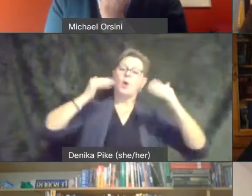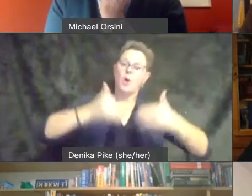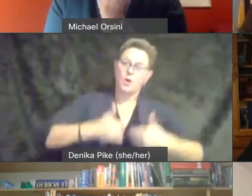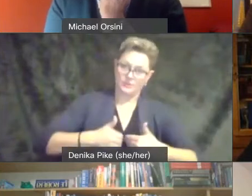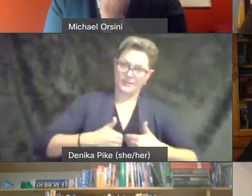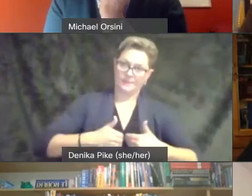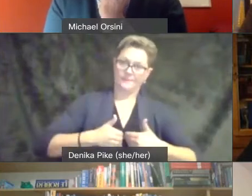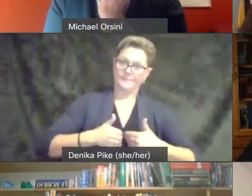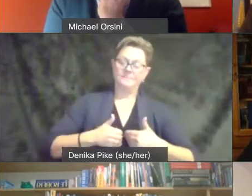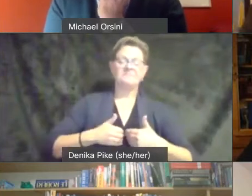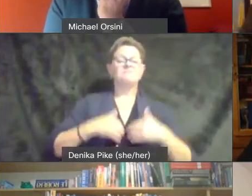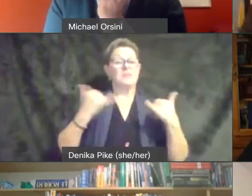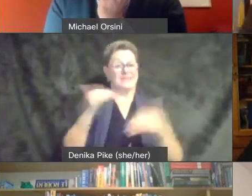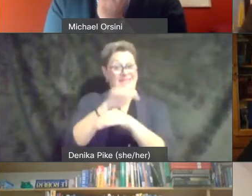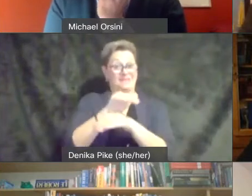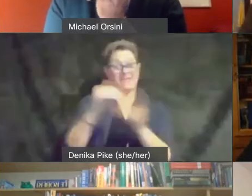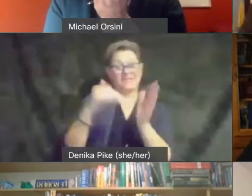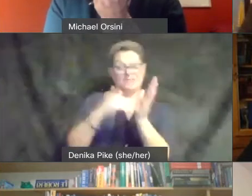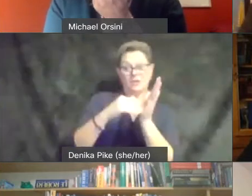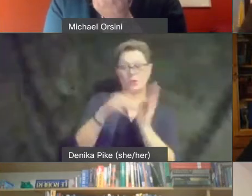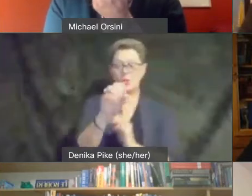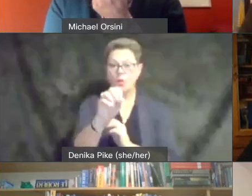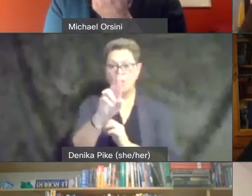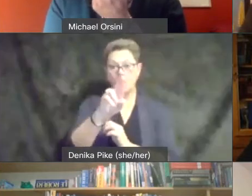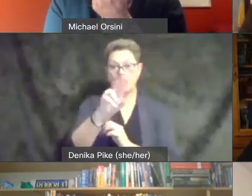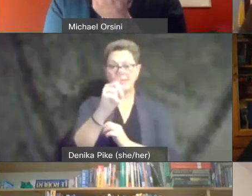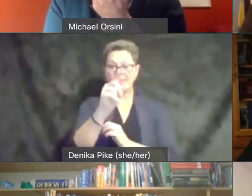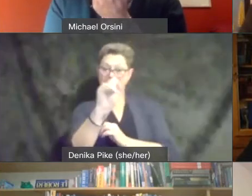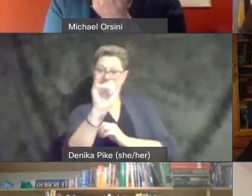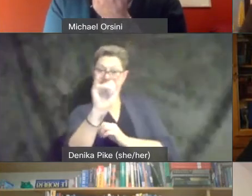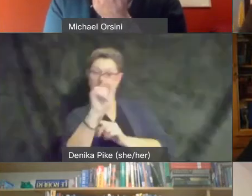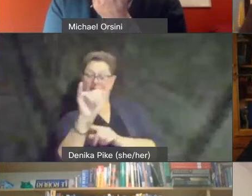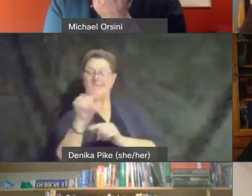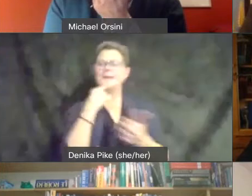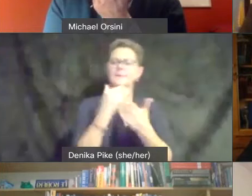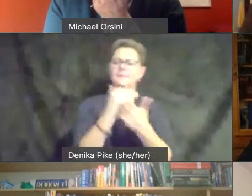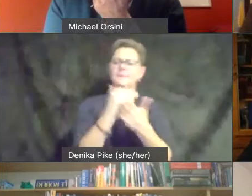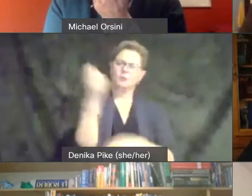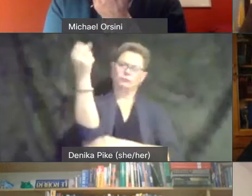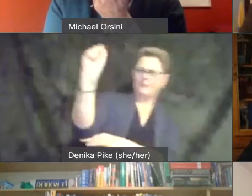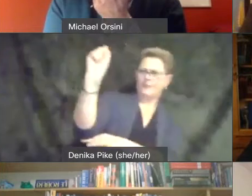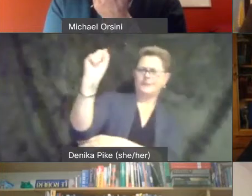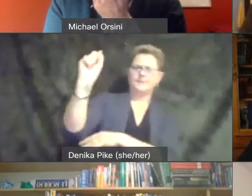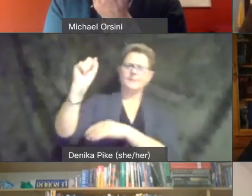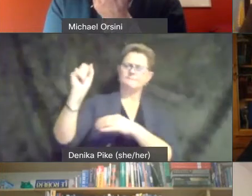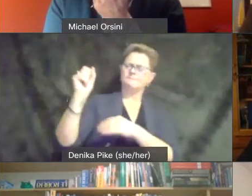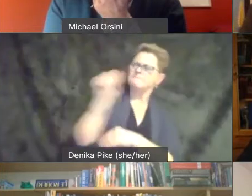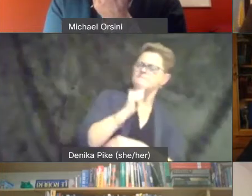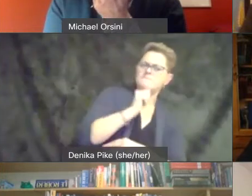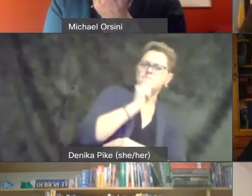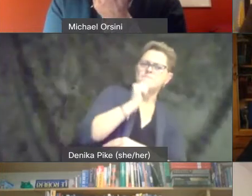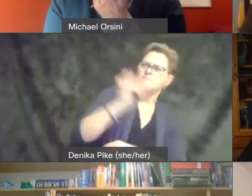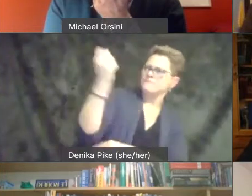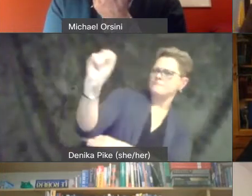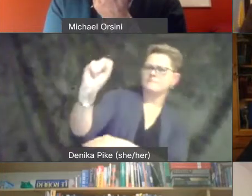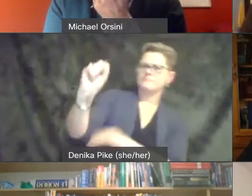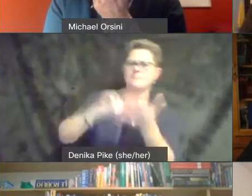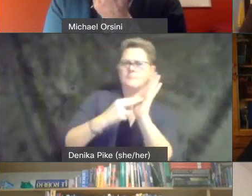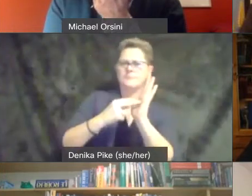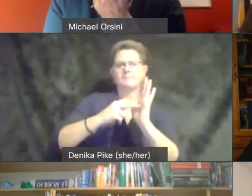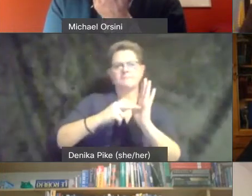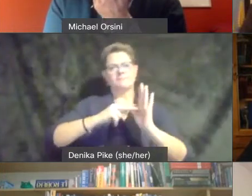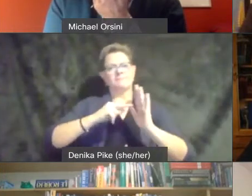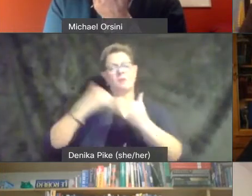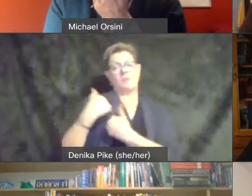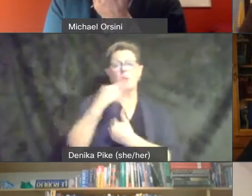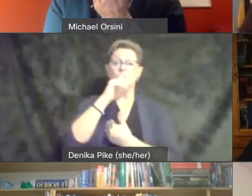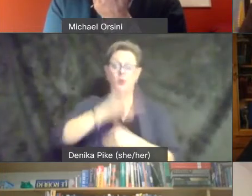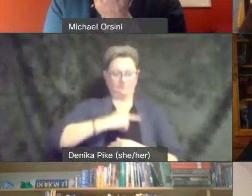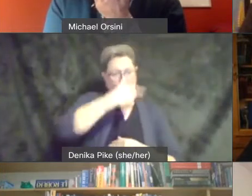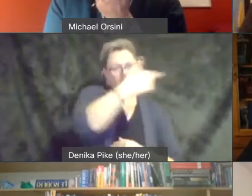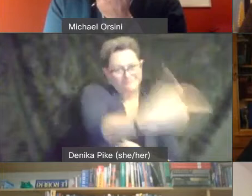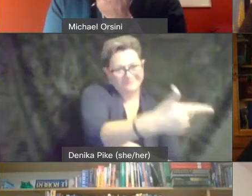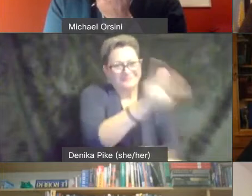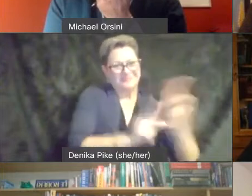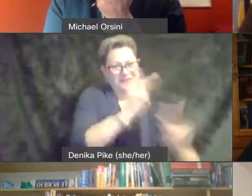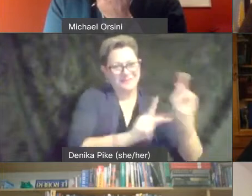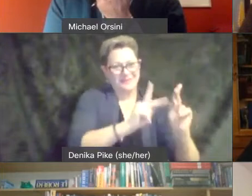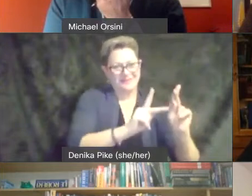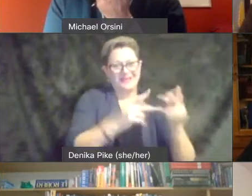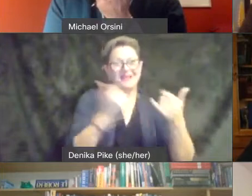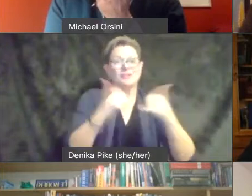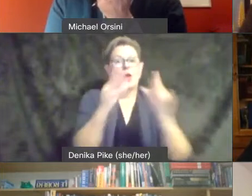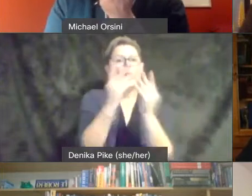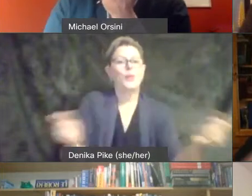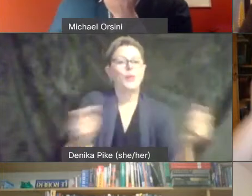So this evening Dr RCD will be speaking about how promoting resilience can actually harm us by placing the onus on individuals to overcome difficulties. Instead of acknowledging the structural conditions that make bouncing back more challenging than it sounds.